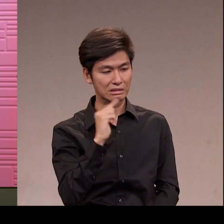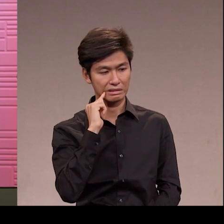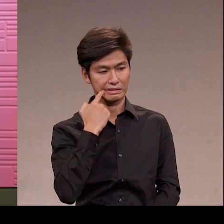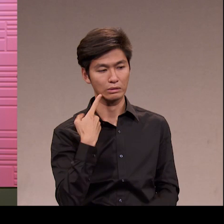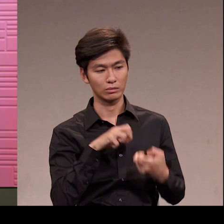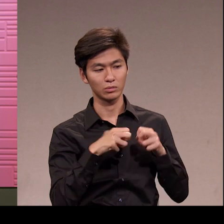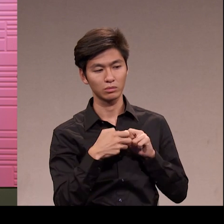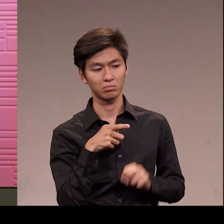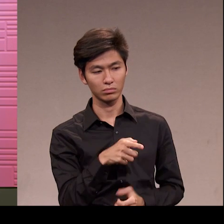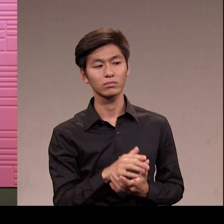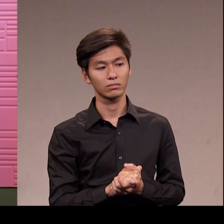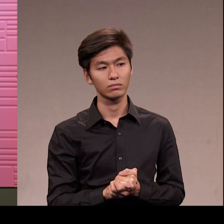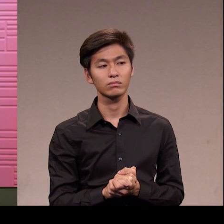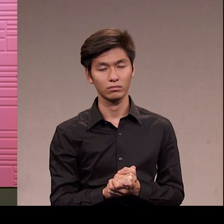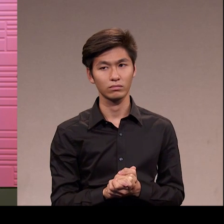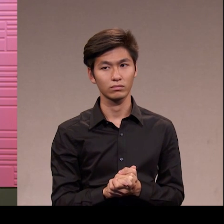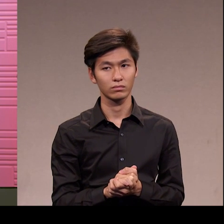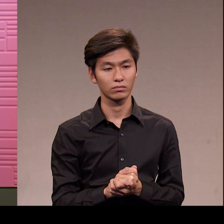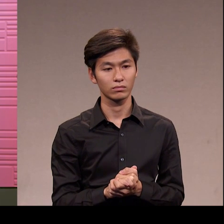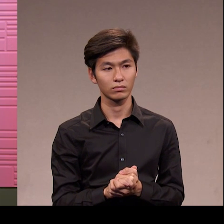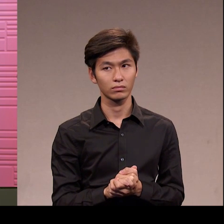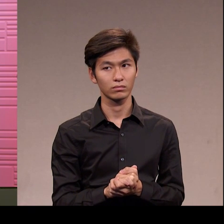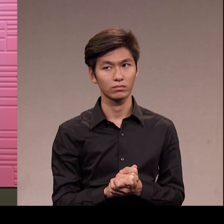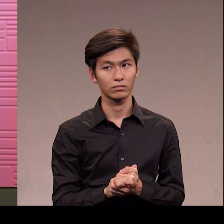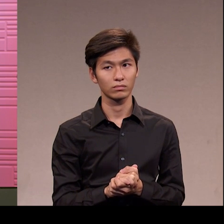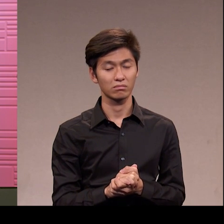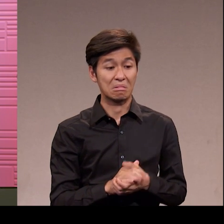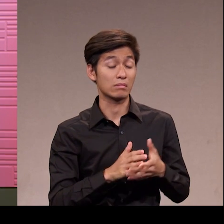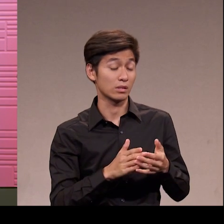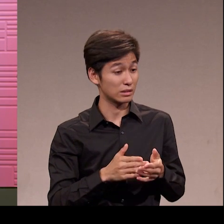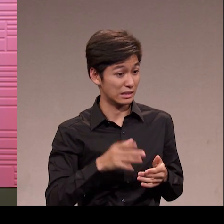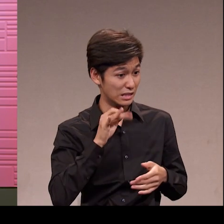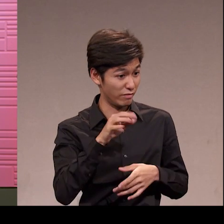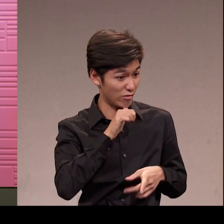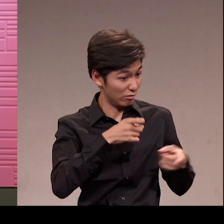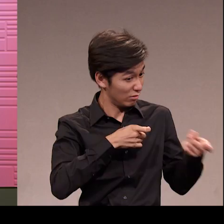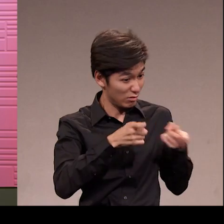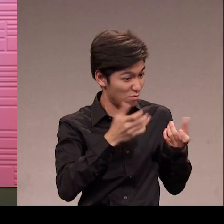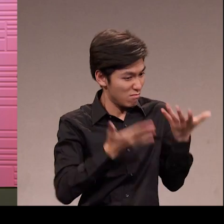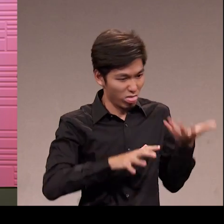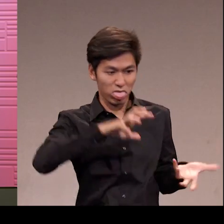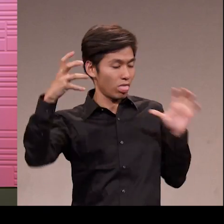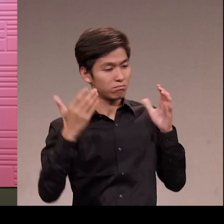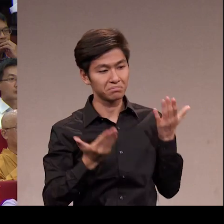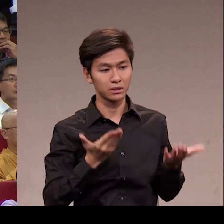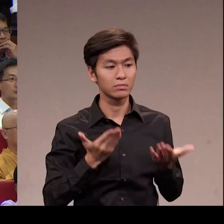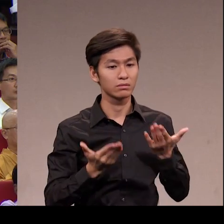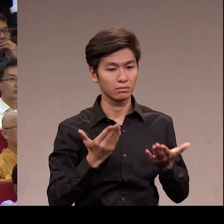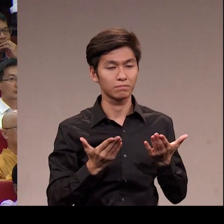It could have gone out of control, and there would have been very serious consequences